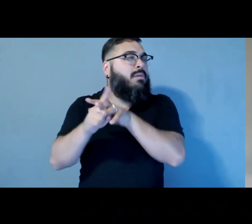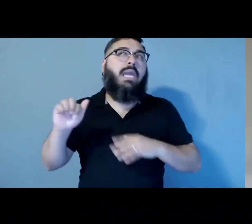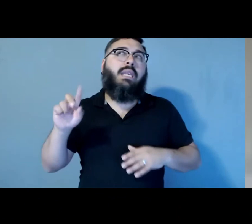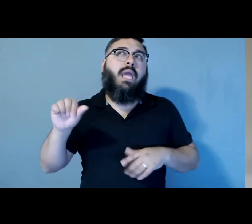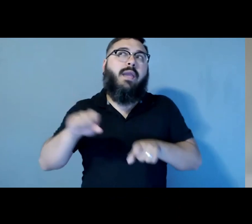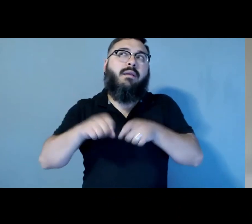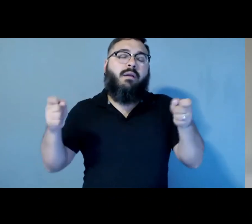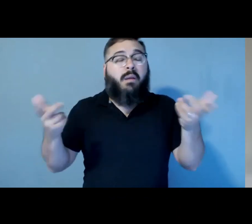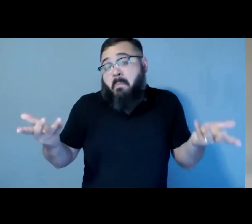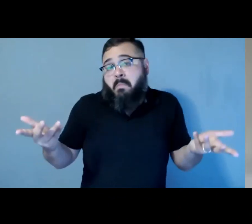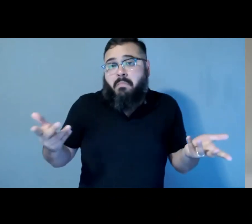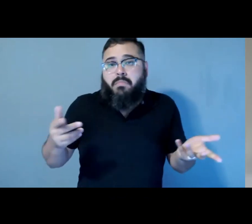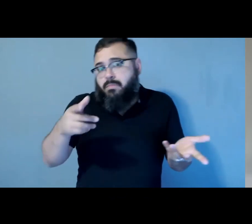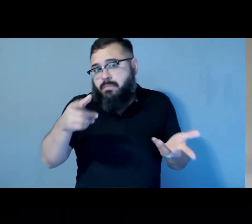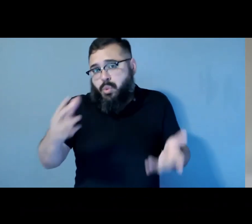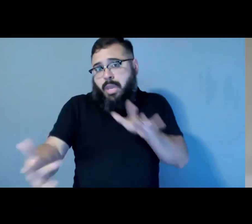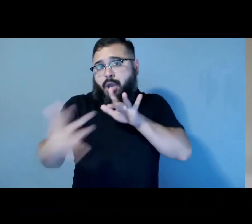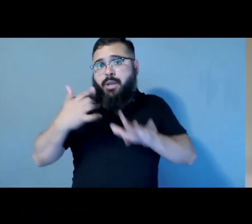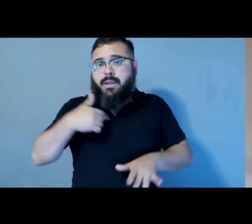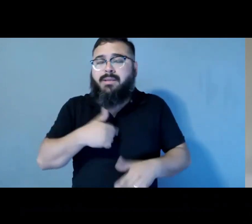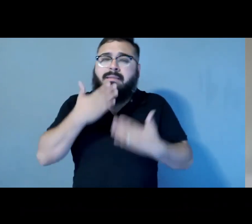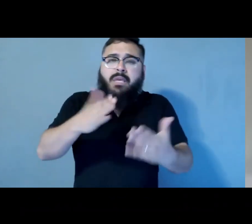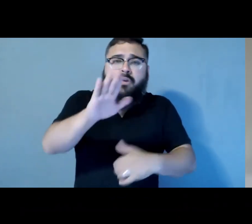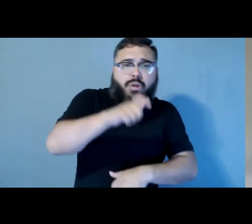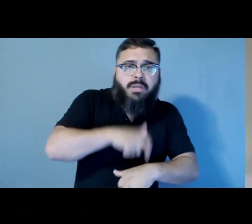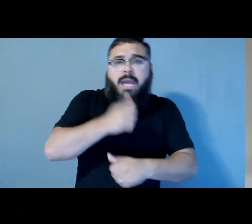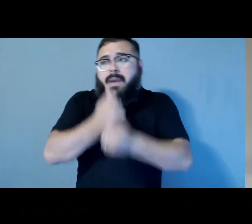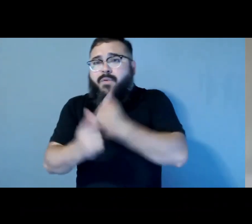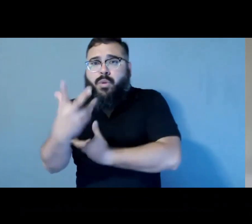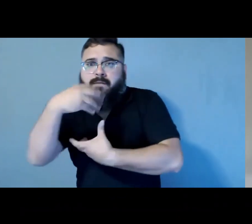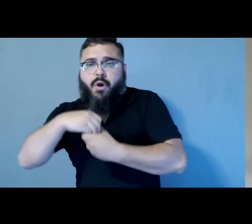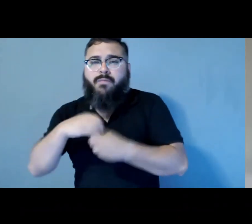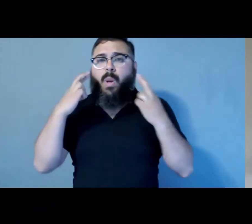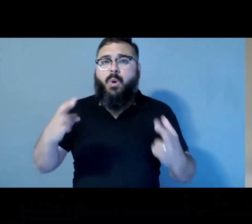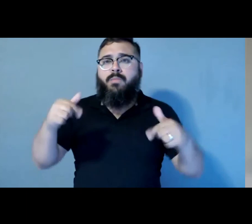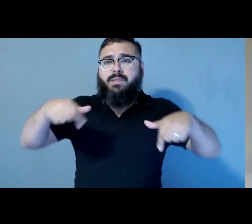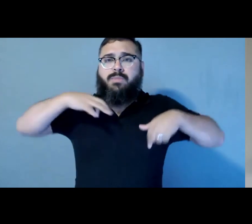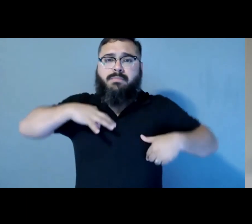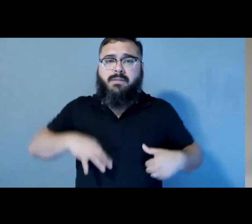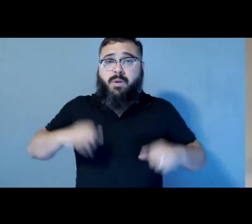I thank everybody for your time, I appreciate everybody's involvement and I hope it was helpful. So everybody have a good weekend